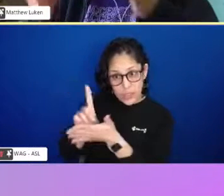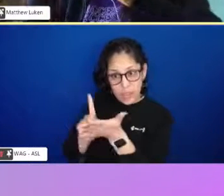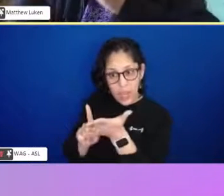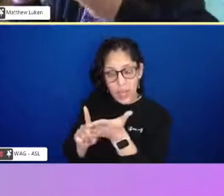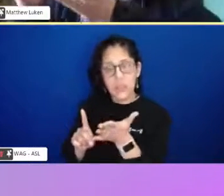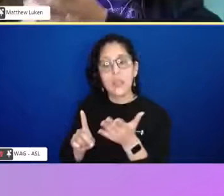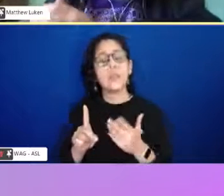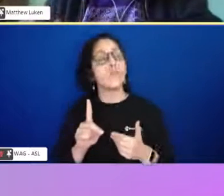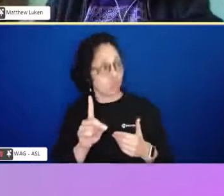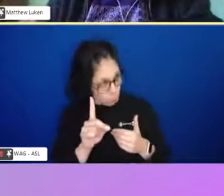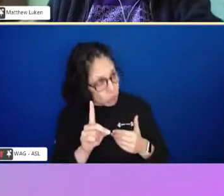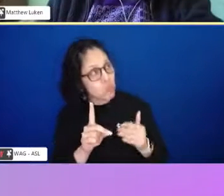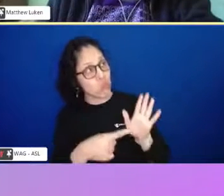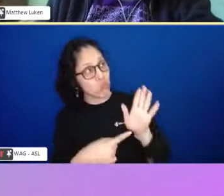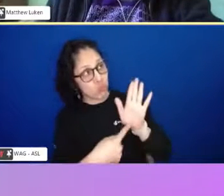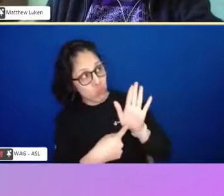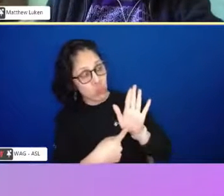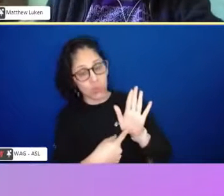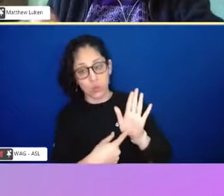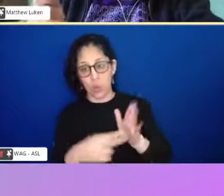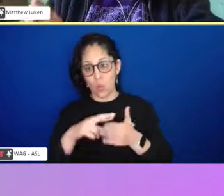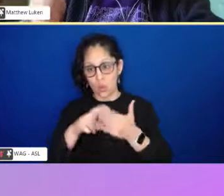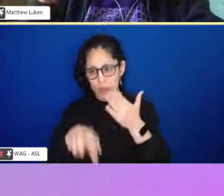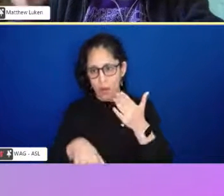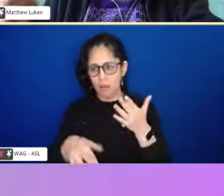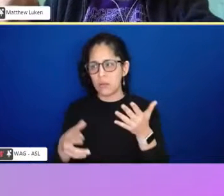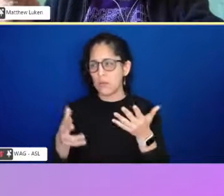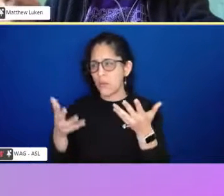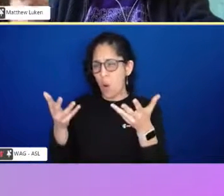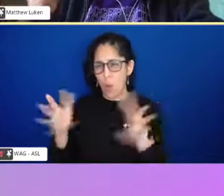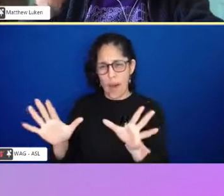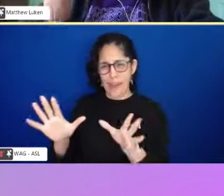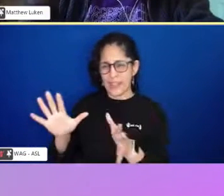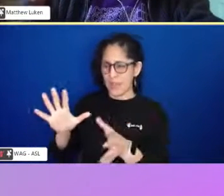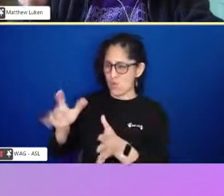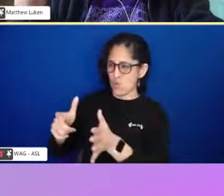consider accessibility? Did you test for accessibility at the